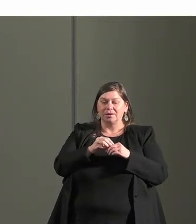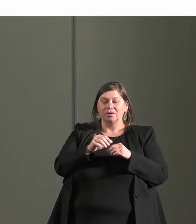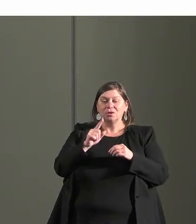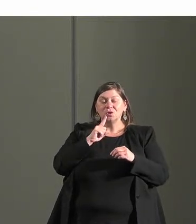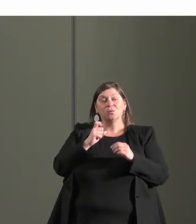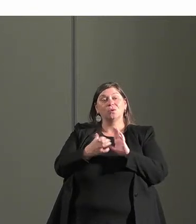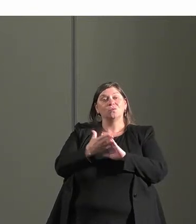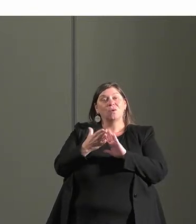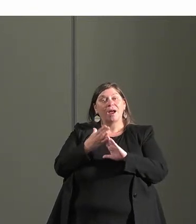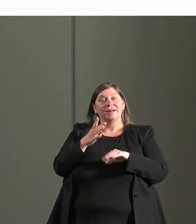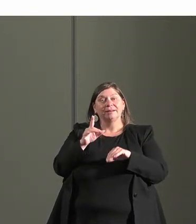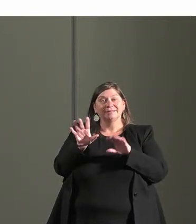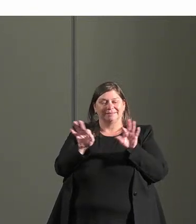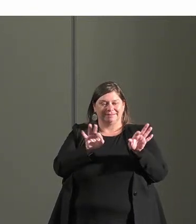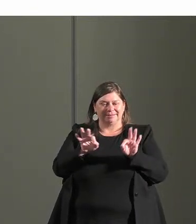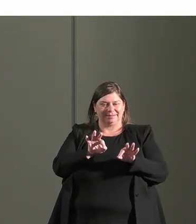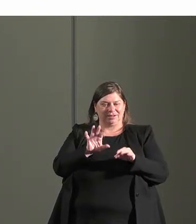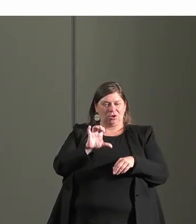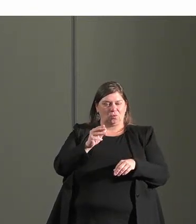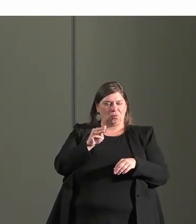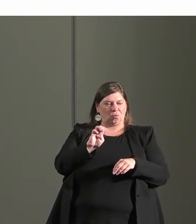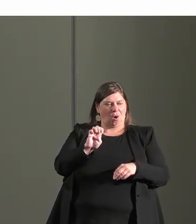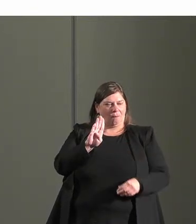will be in the voice settings that means you could run it on